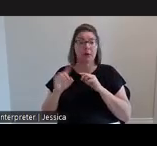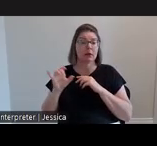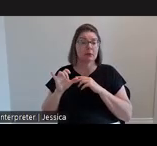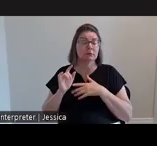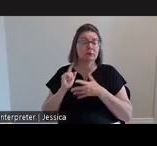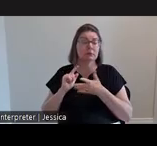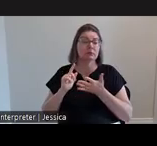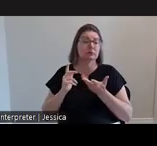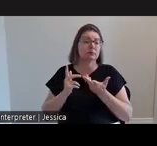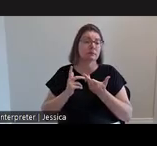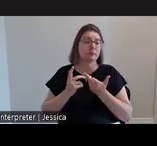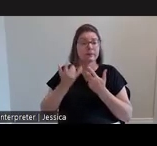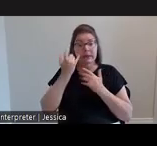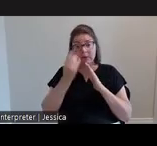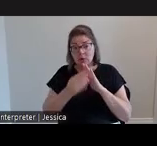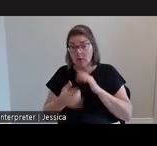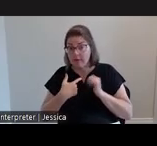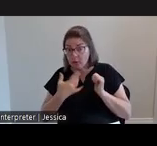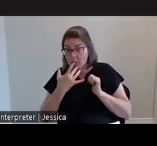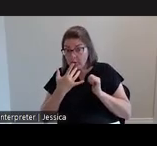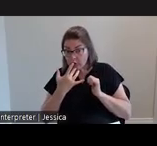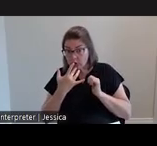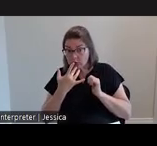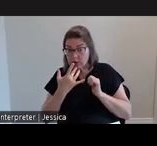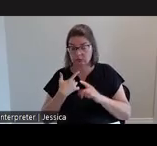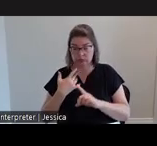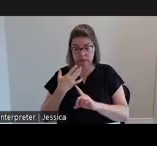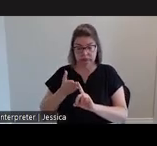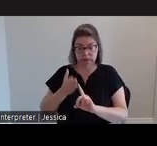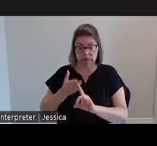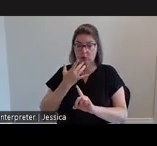has a preference, maybe the student primarily uses Teams so they're more